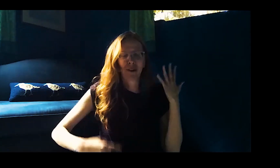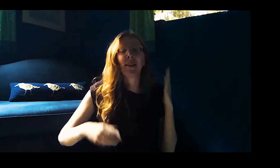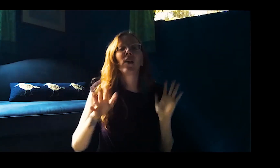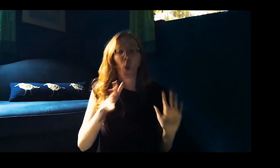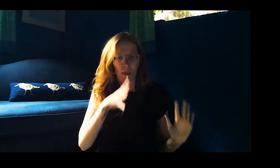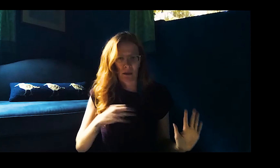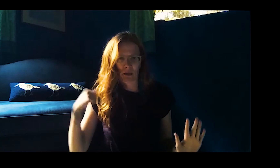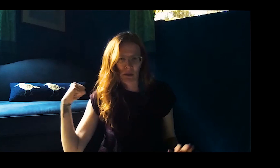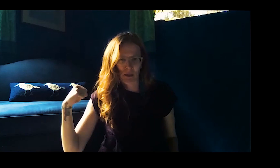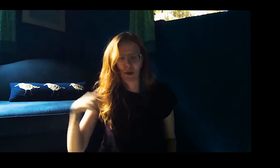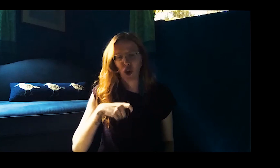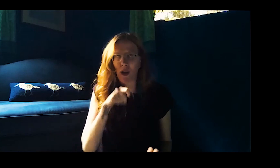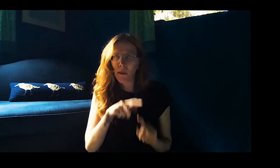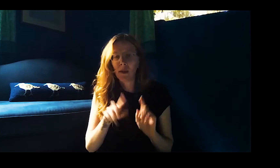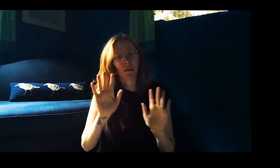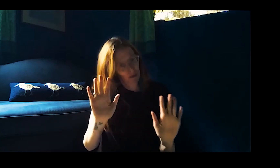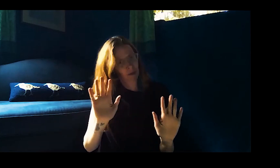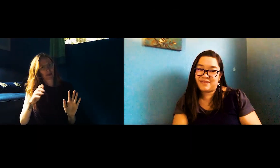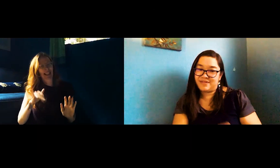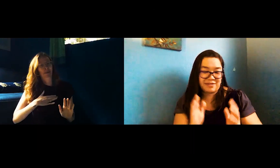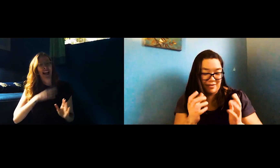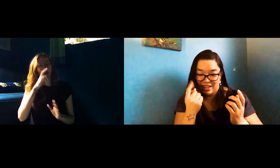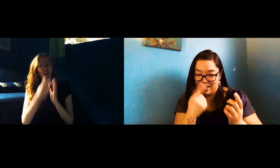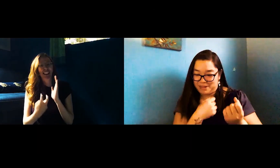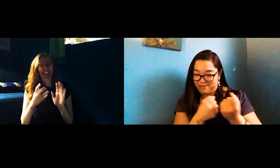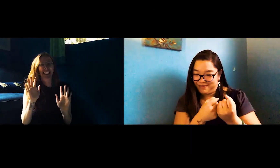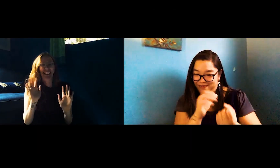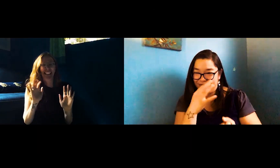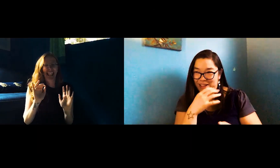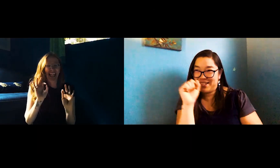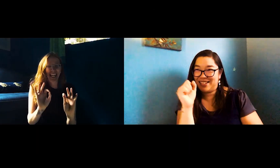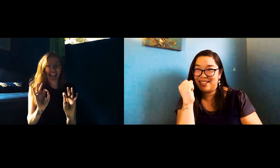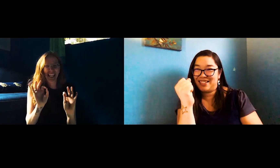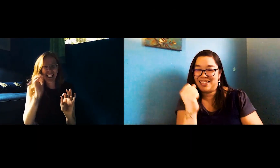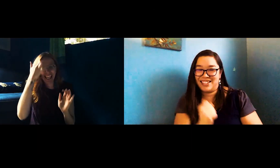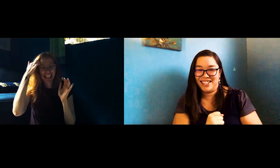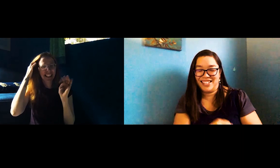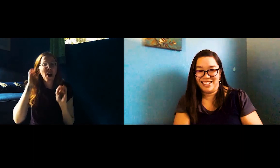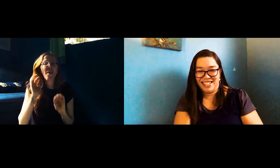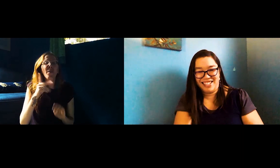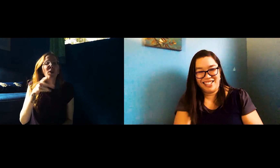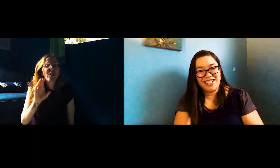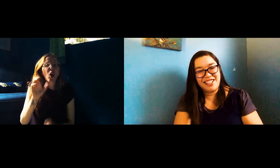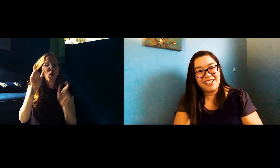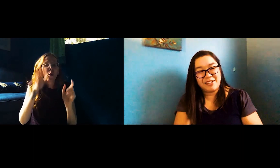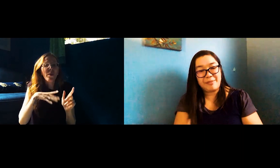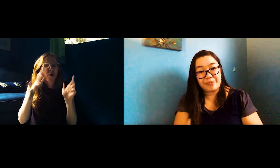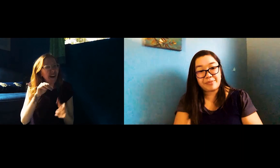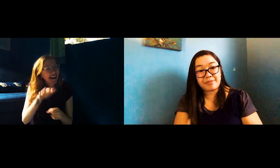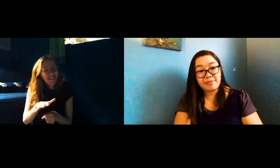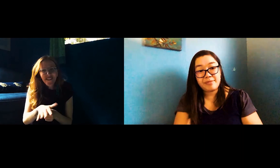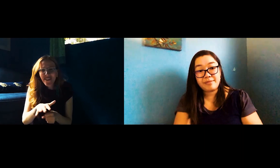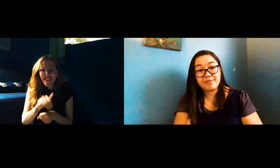very pro woman. I'm sorry I'm into that. Oh I get it. I am right there with you. So people of color,